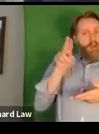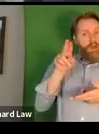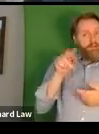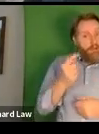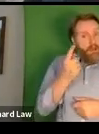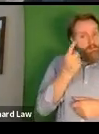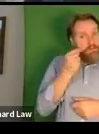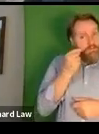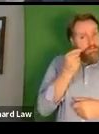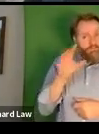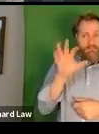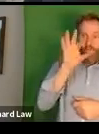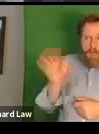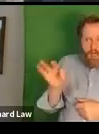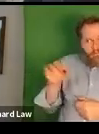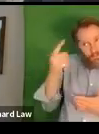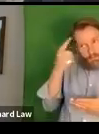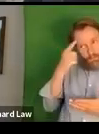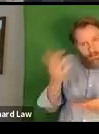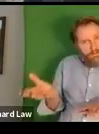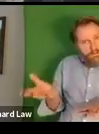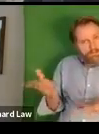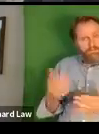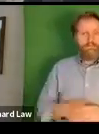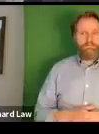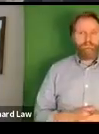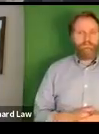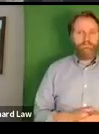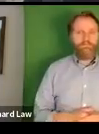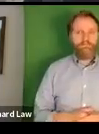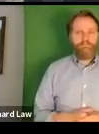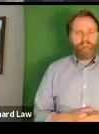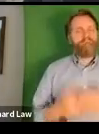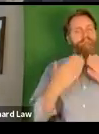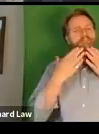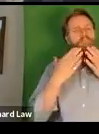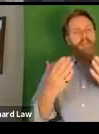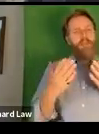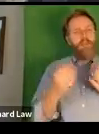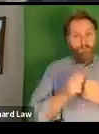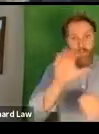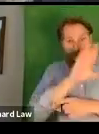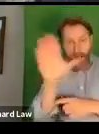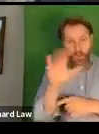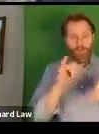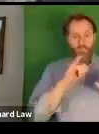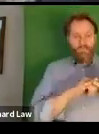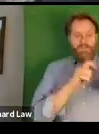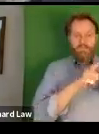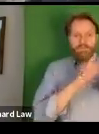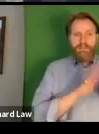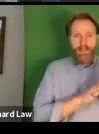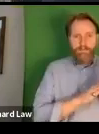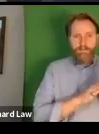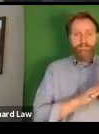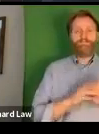those two questions up please? Thanks Fran hi Sam so the blue card, the blue